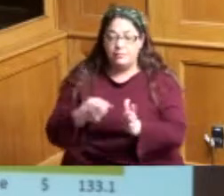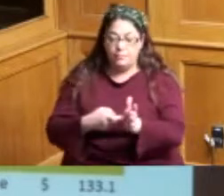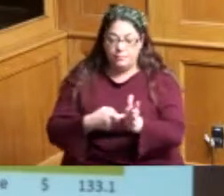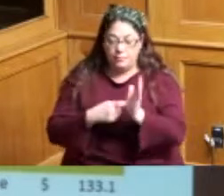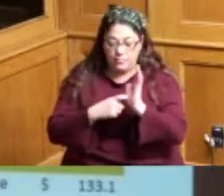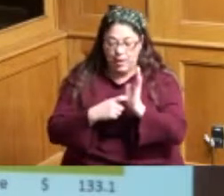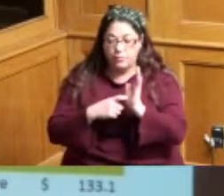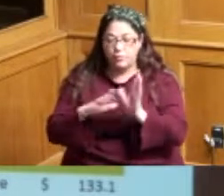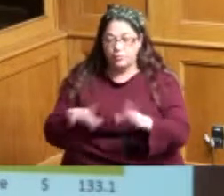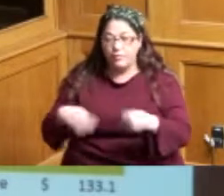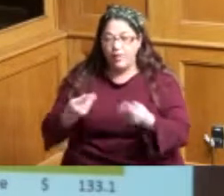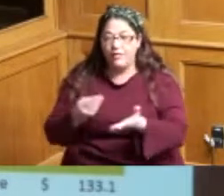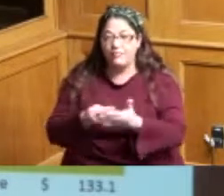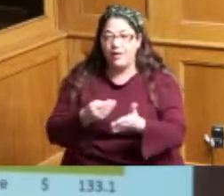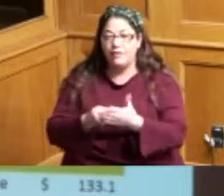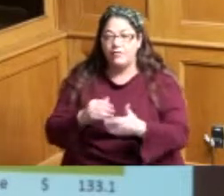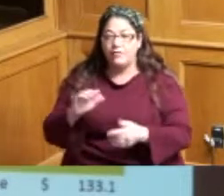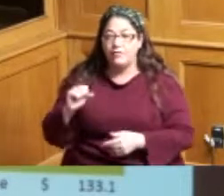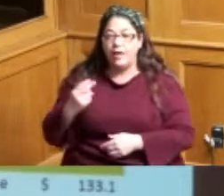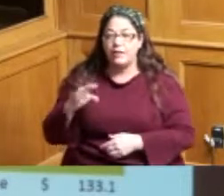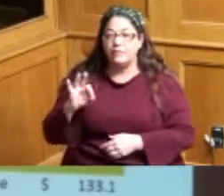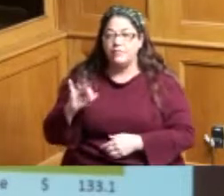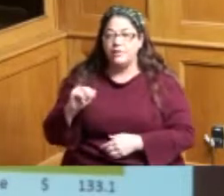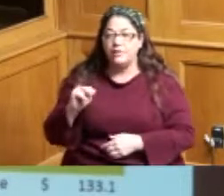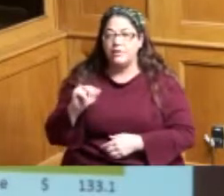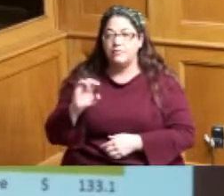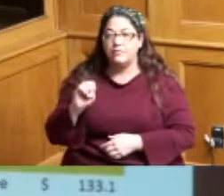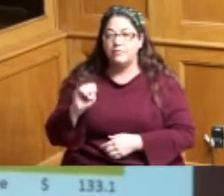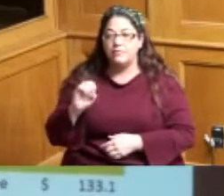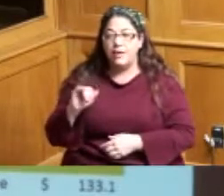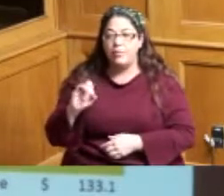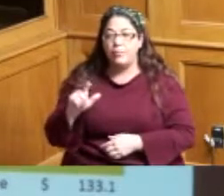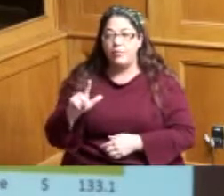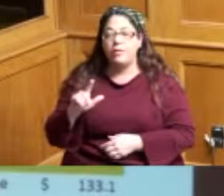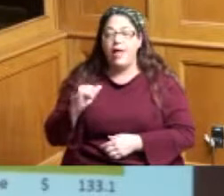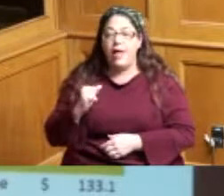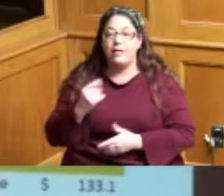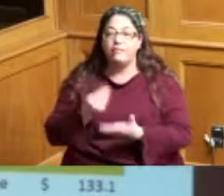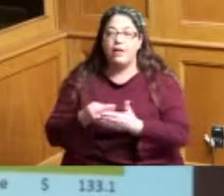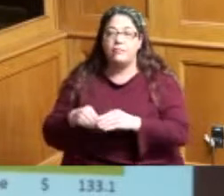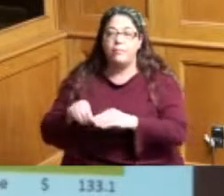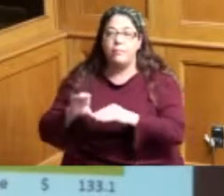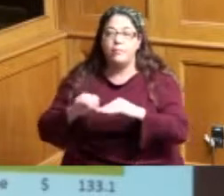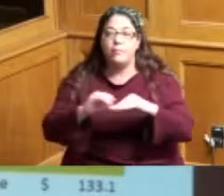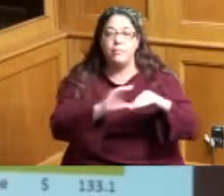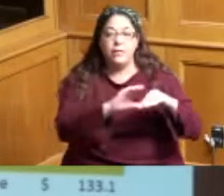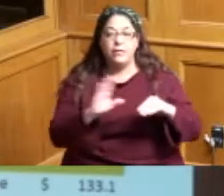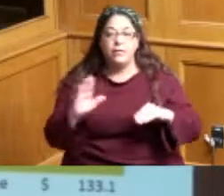funds for cash finance capital and maintaining fund balances so all of those revenue requirements